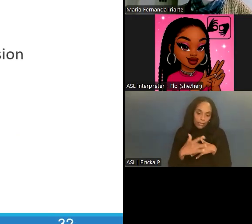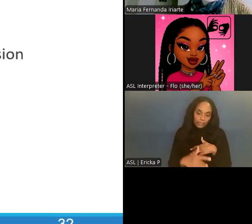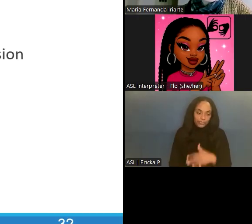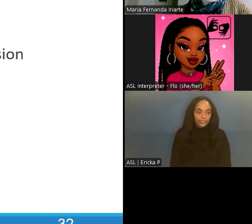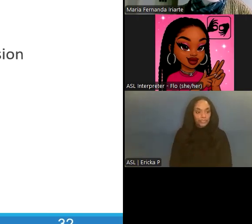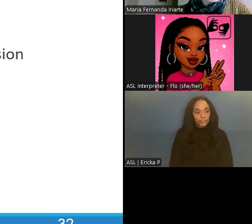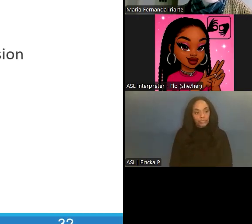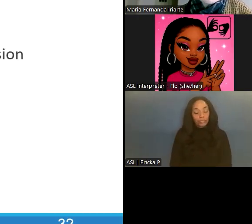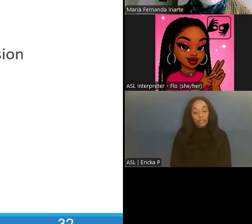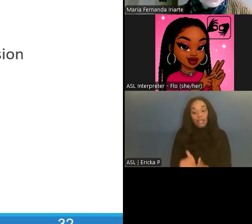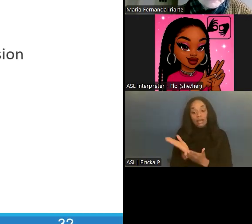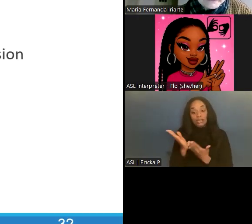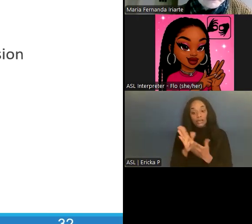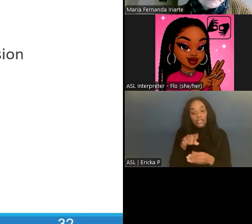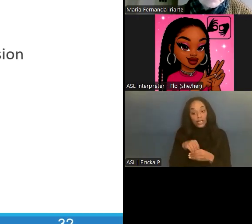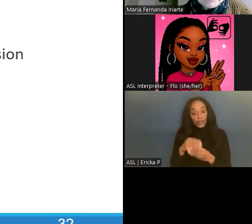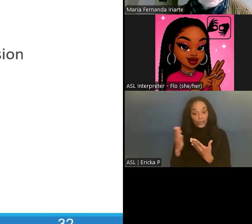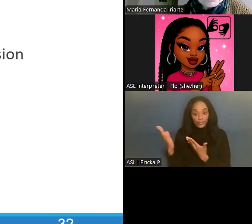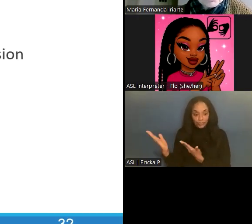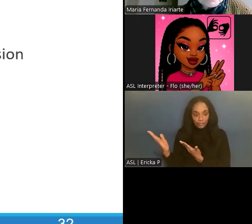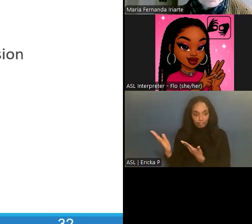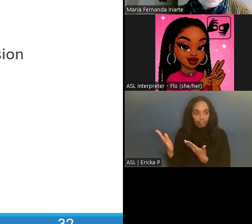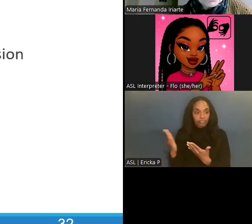Services include what you see here respite, transportation,